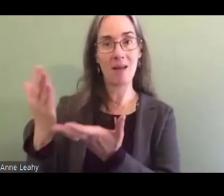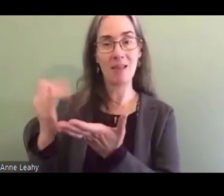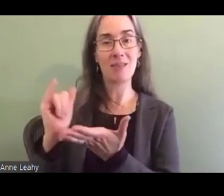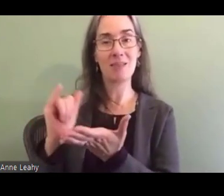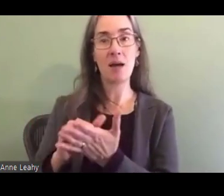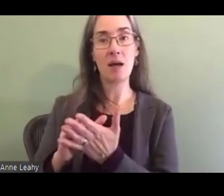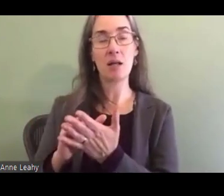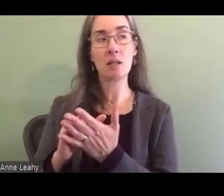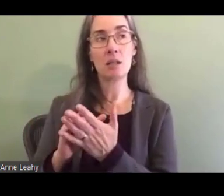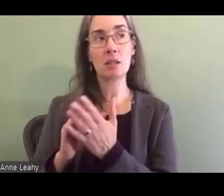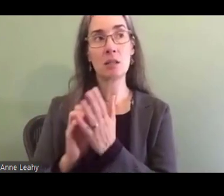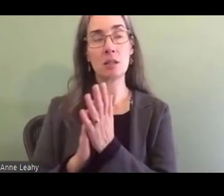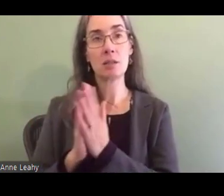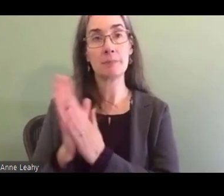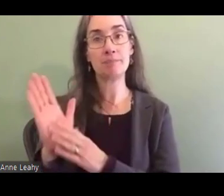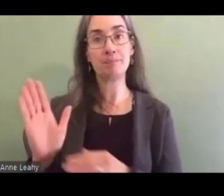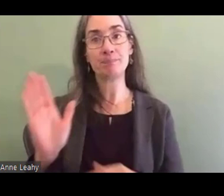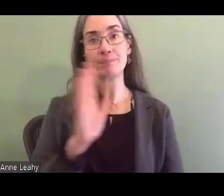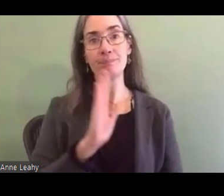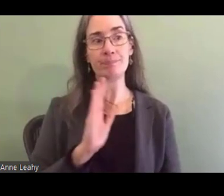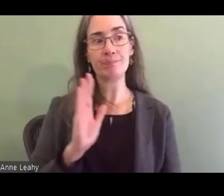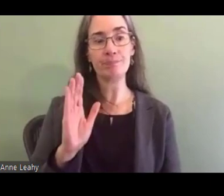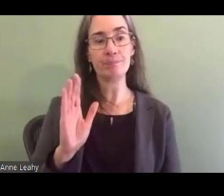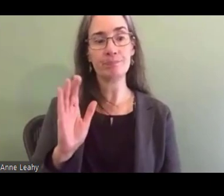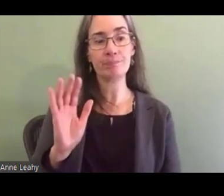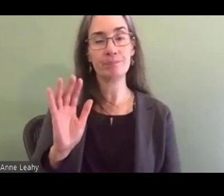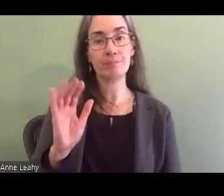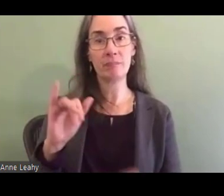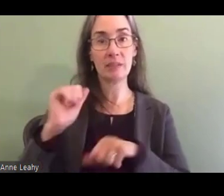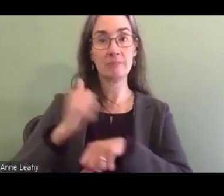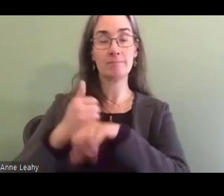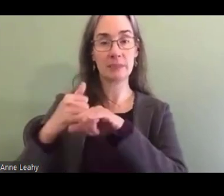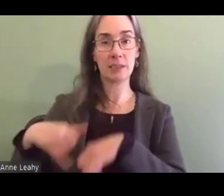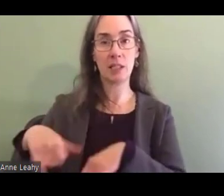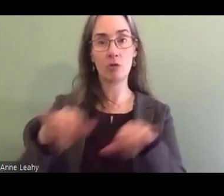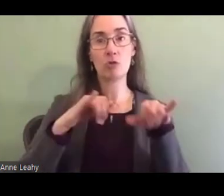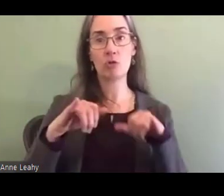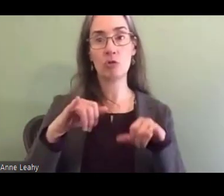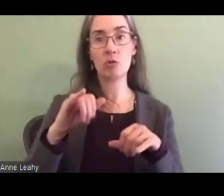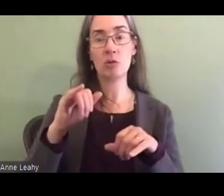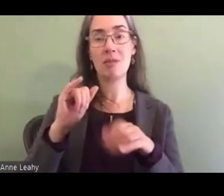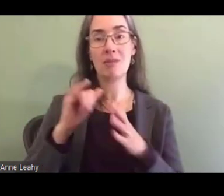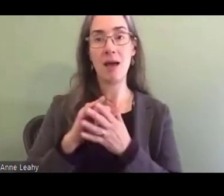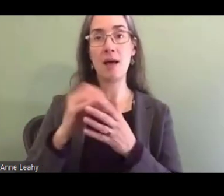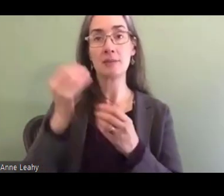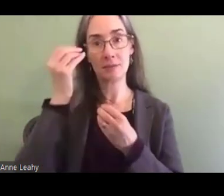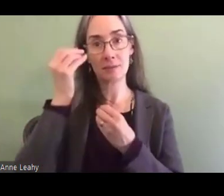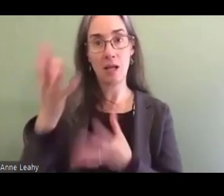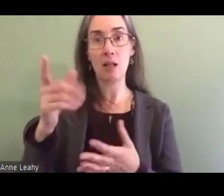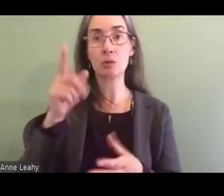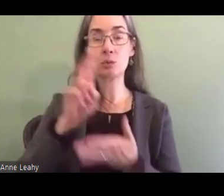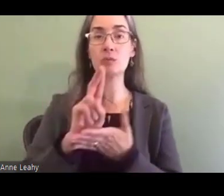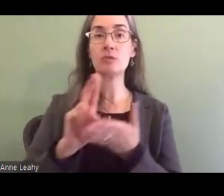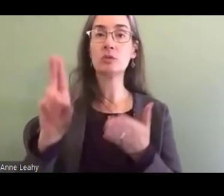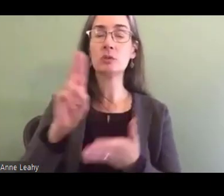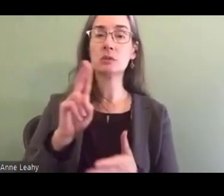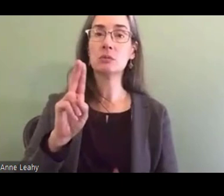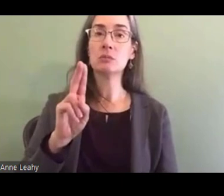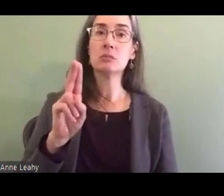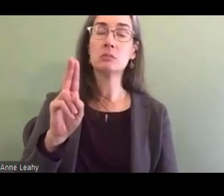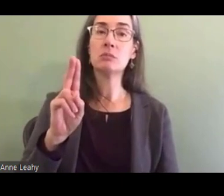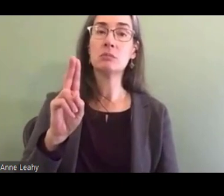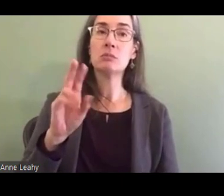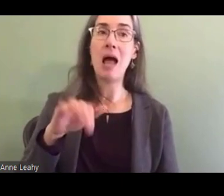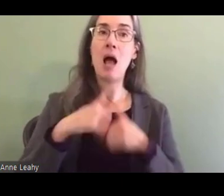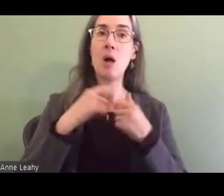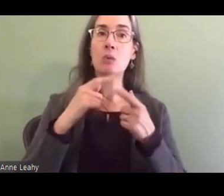to recommend that there be a standard that tells universities,